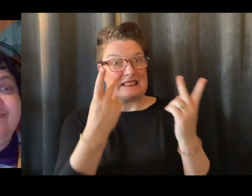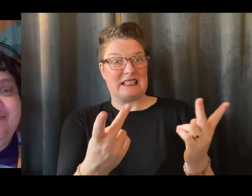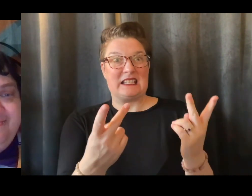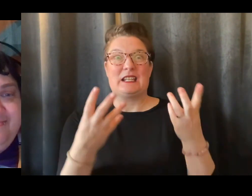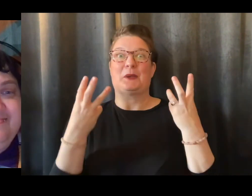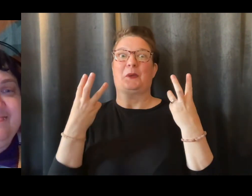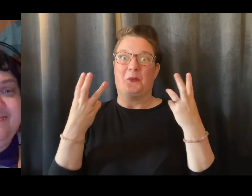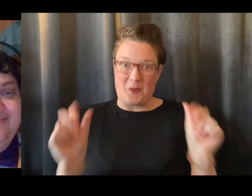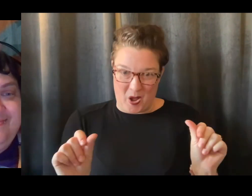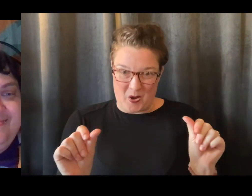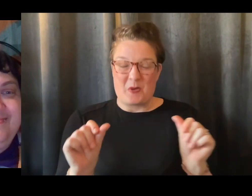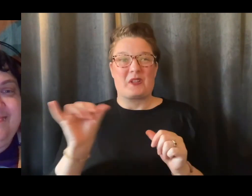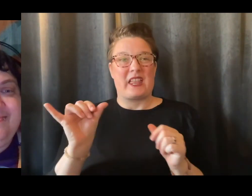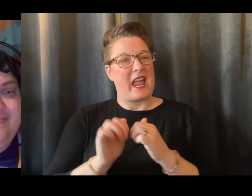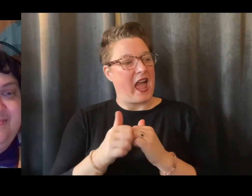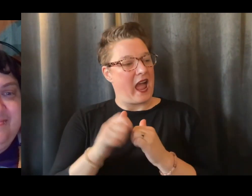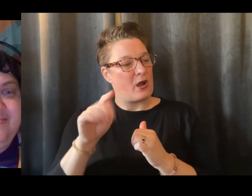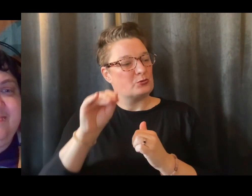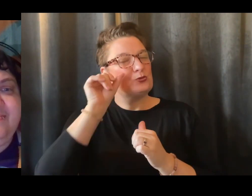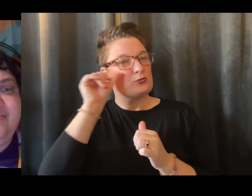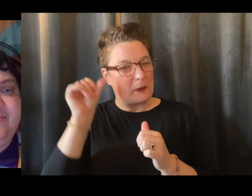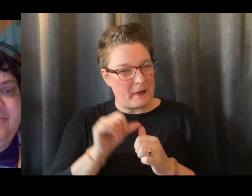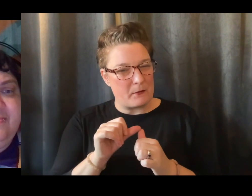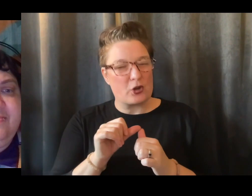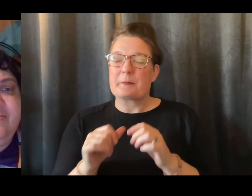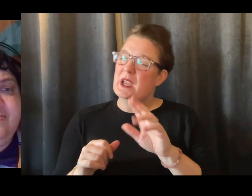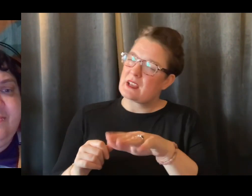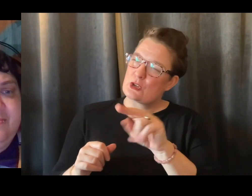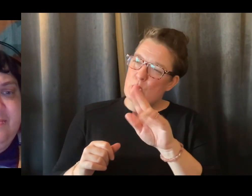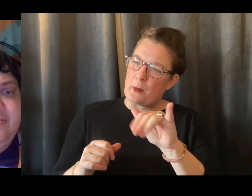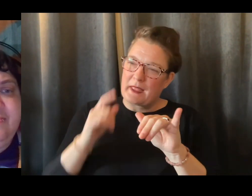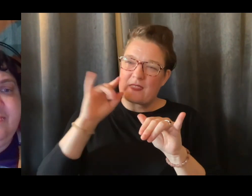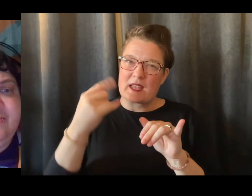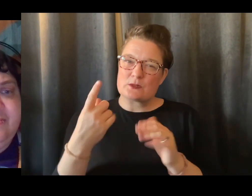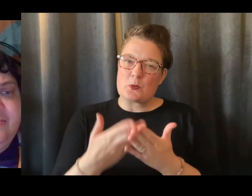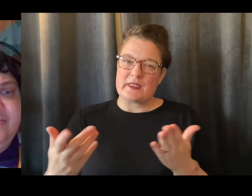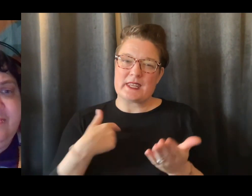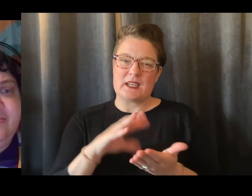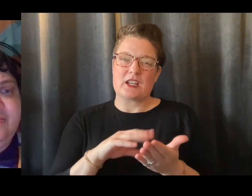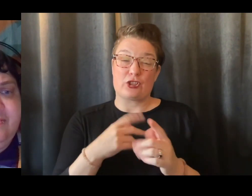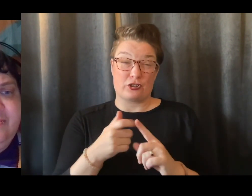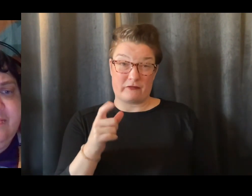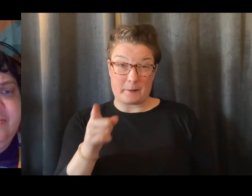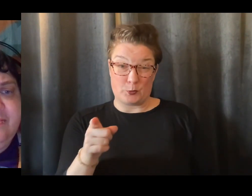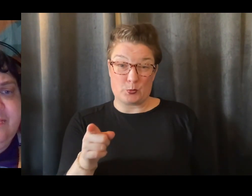And I, Nomy, I think that's one of the things that I've learned from you is, when did I see you in that show, 30 years ago?